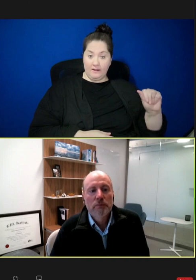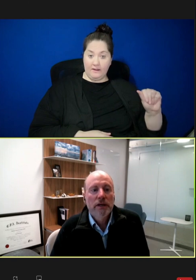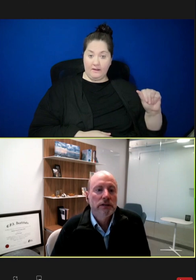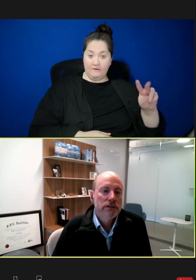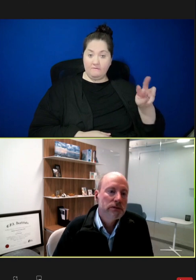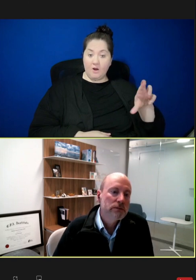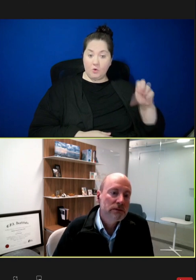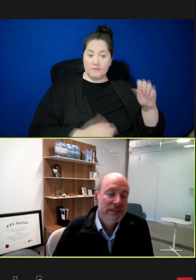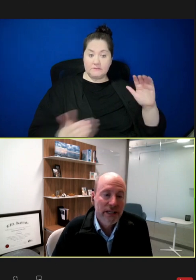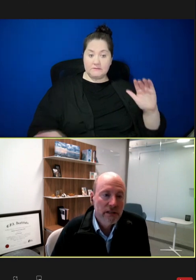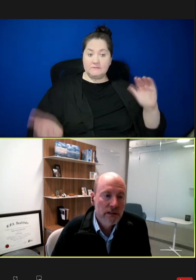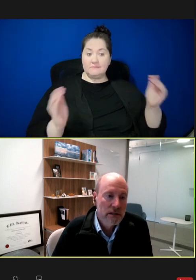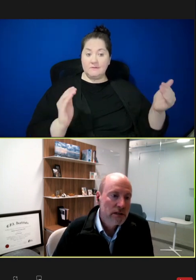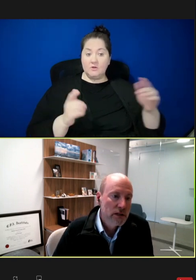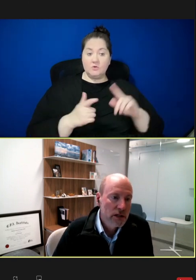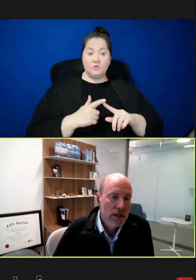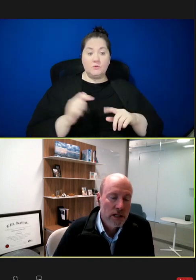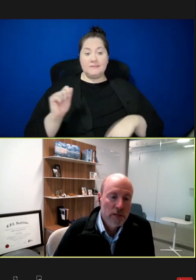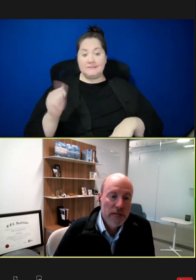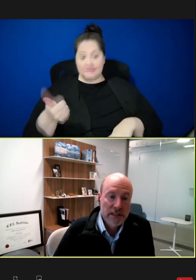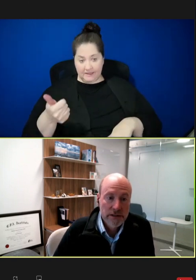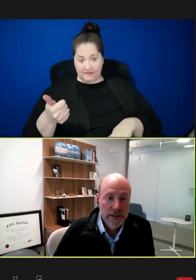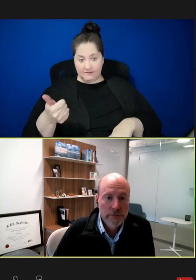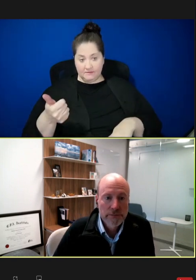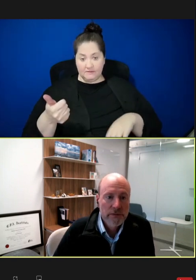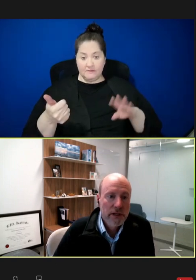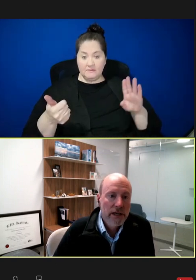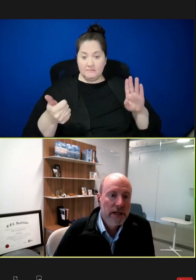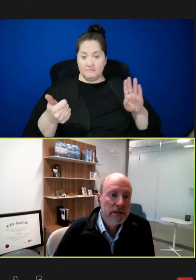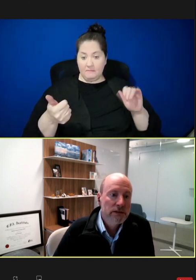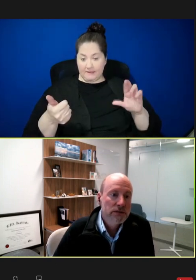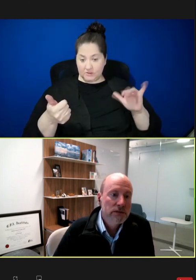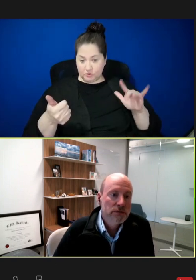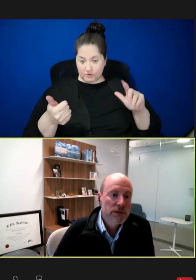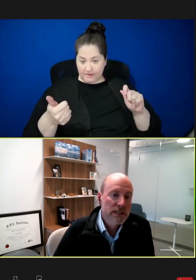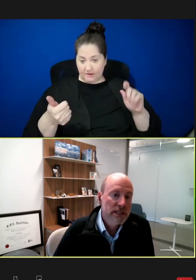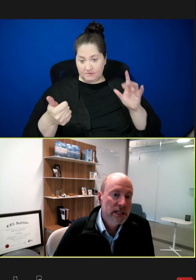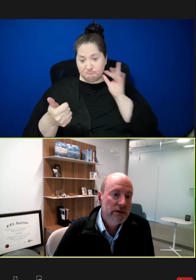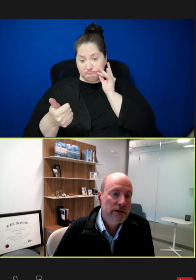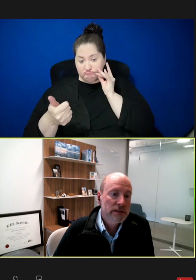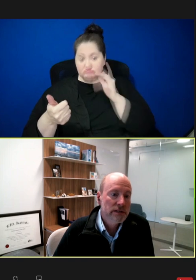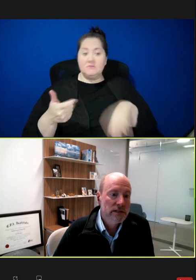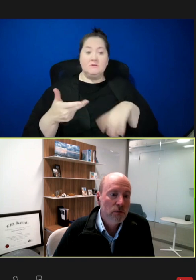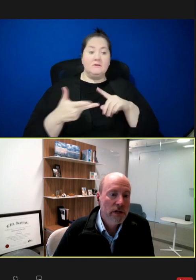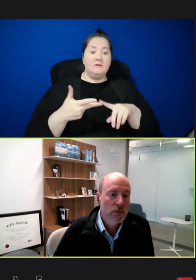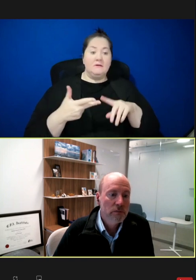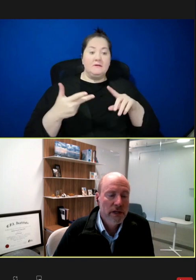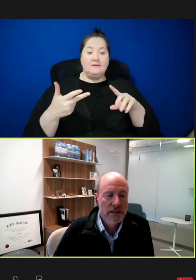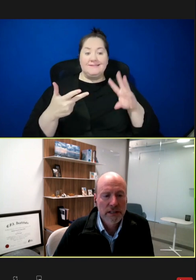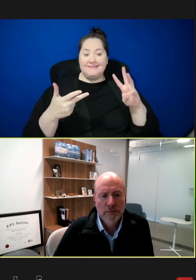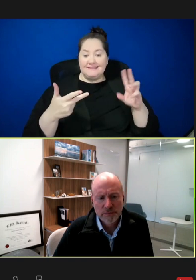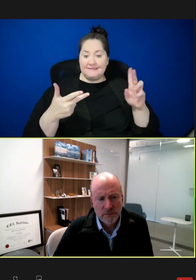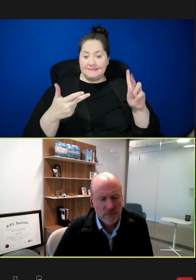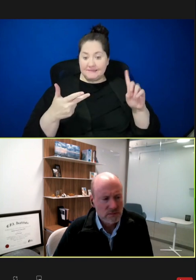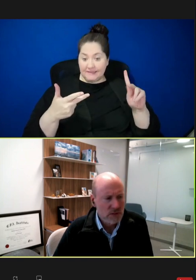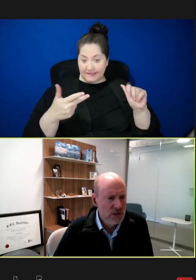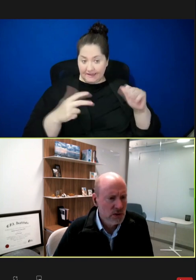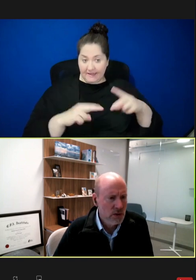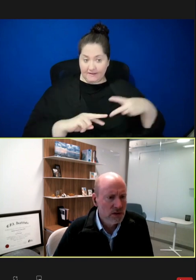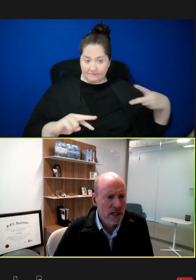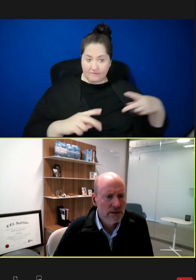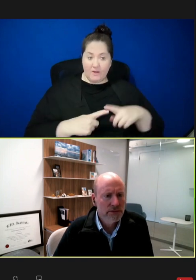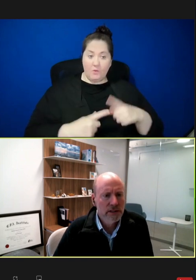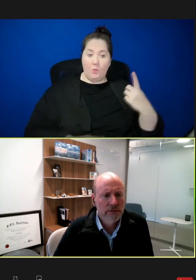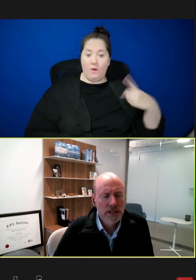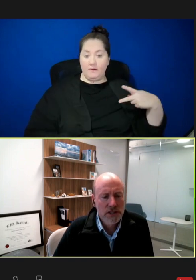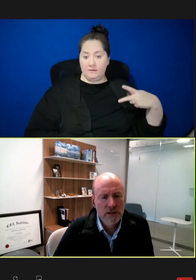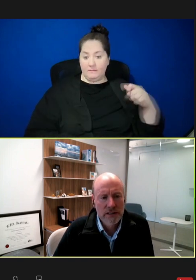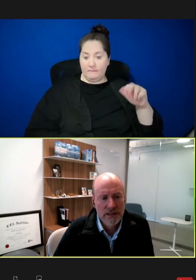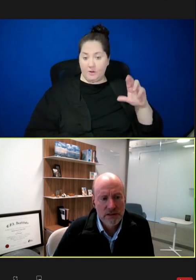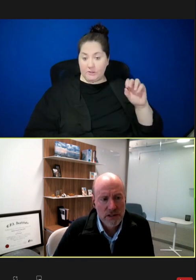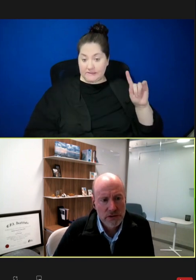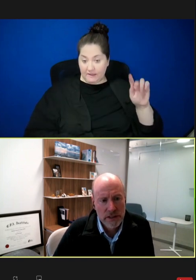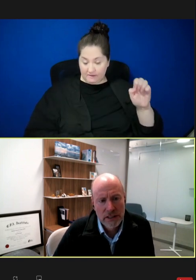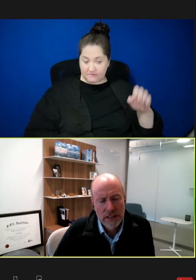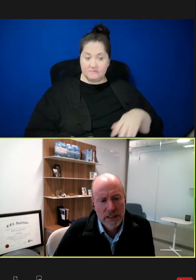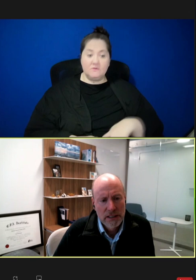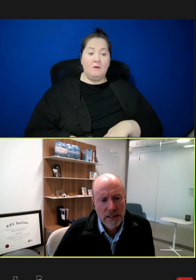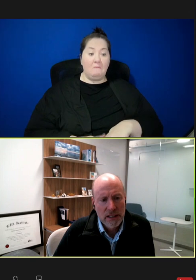compared to 10 bacteria and 6 DNA viruses and one parasite, so a lot of innovation this century.